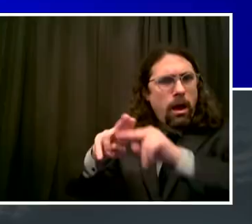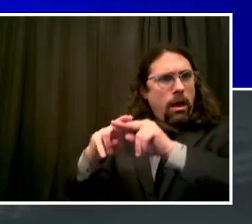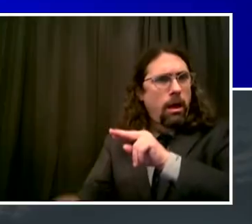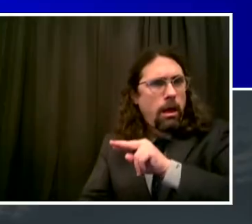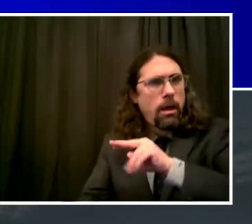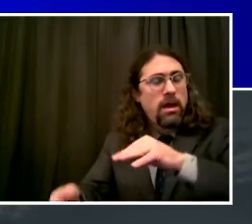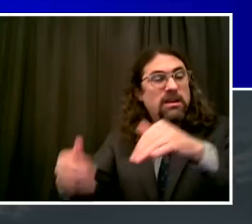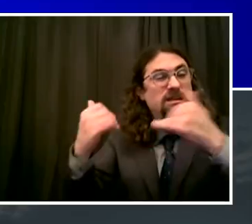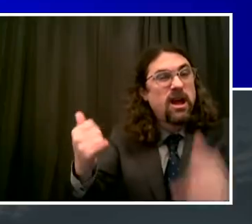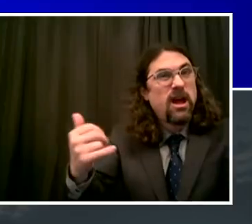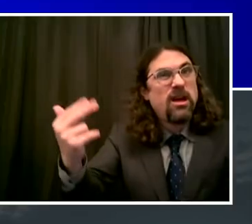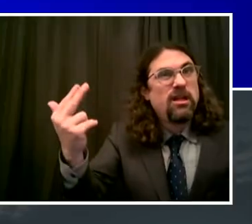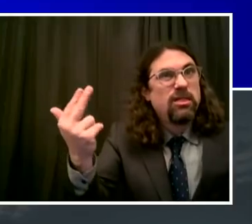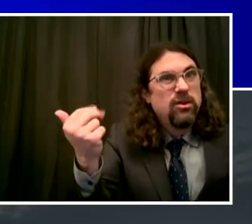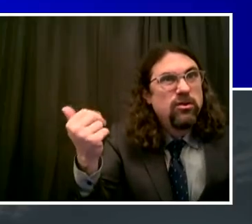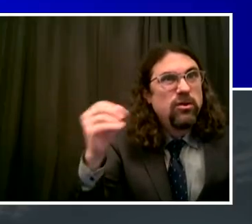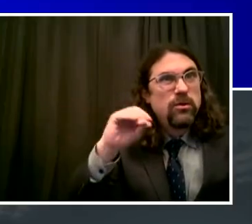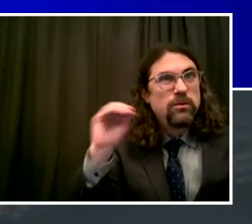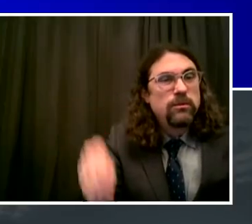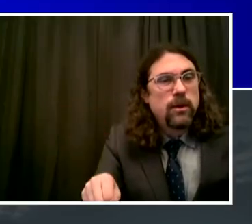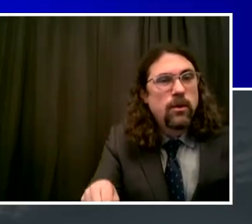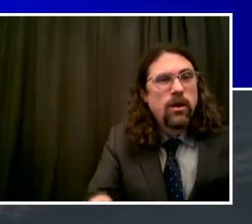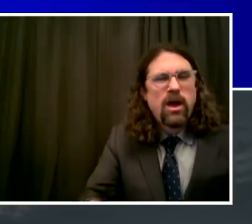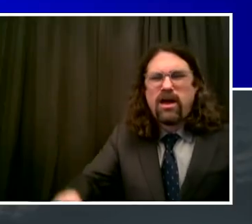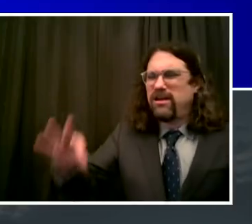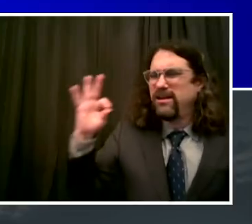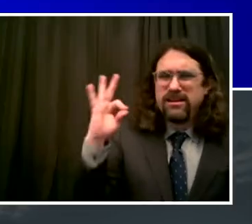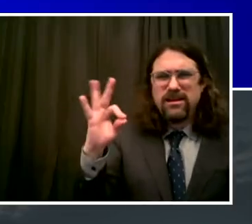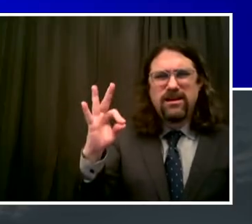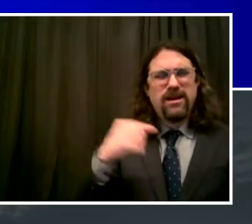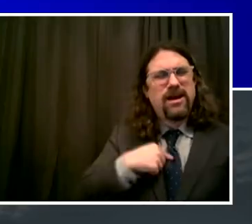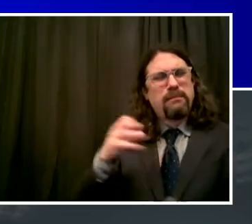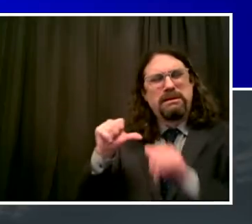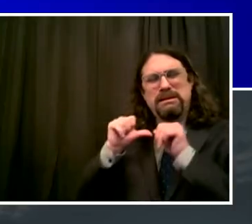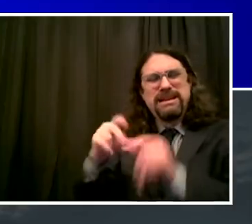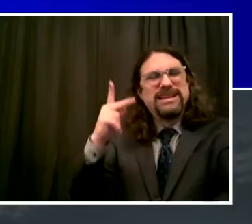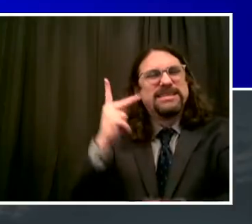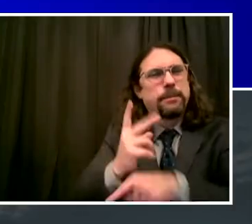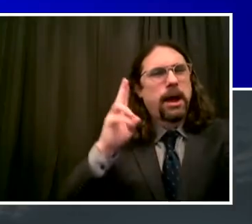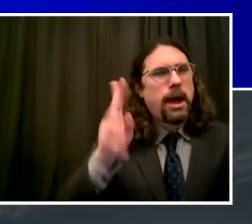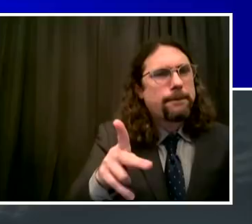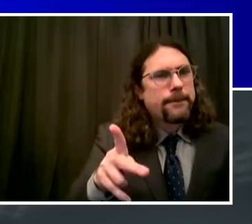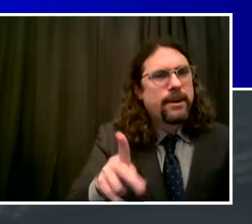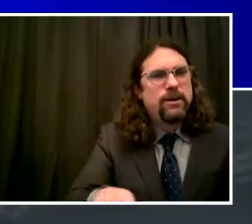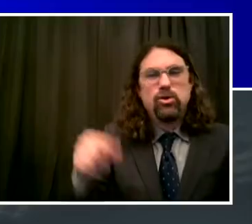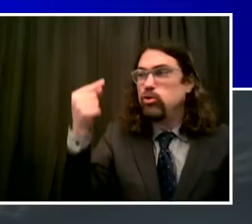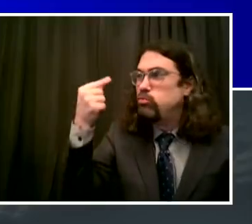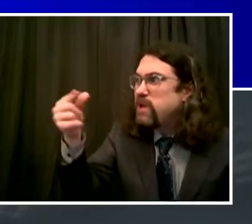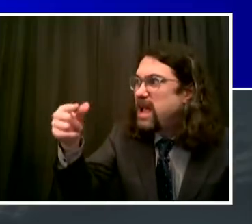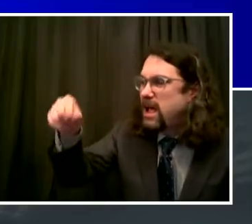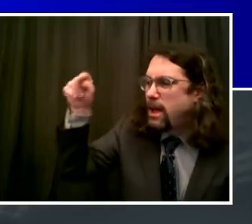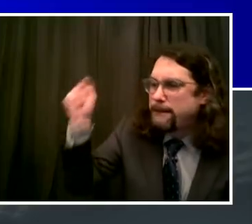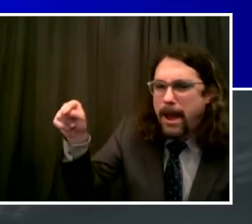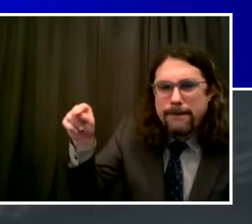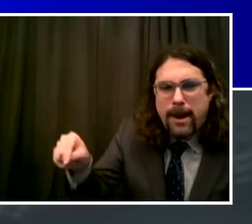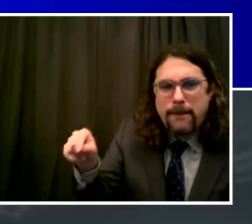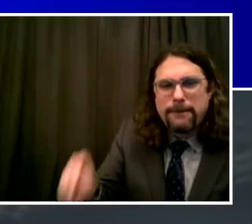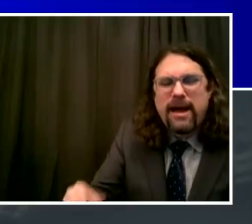SEE. NOW LET'S SEE IF WE CAN STRETCH A NUMBER OF THESE DAYS TOGN HW T SIGNAT T STR